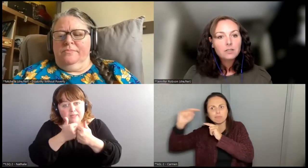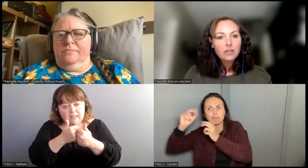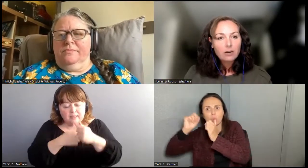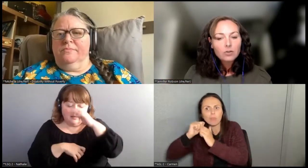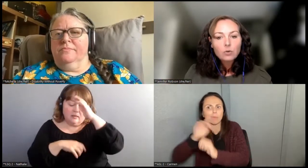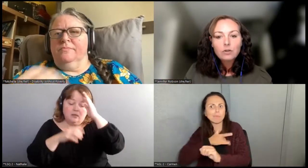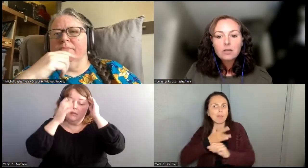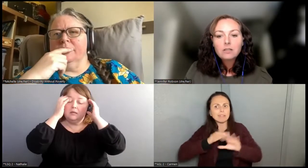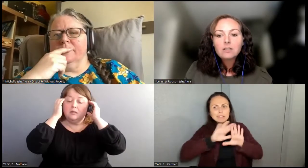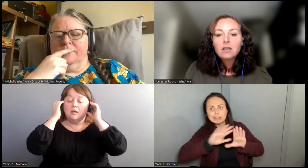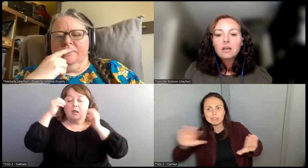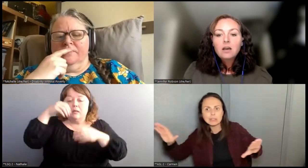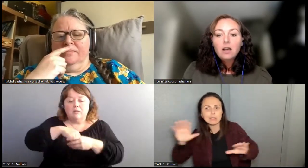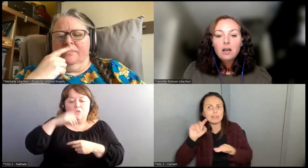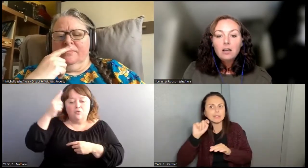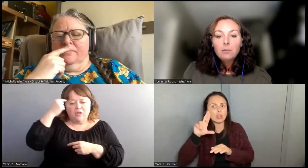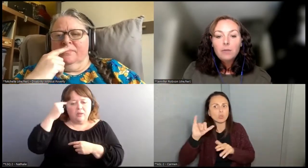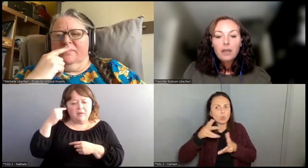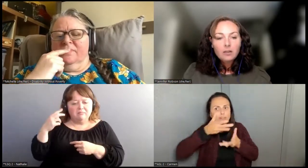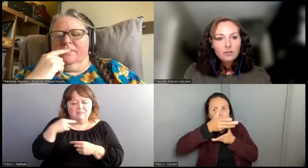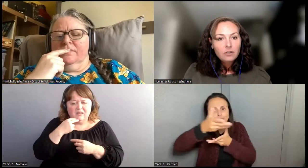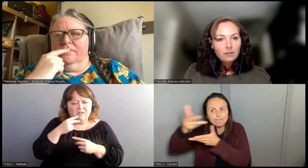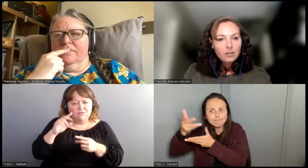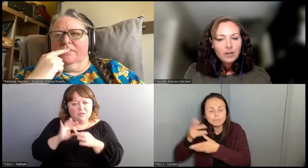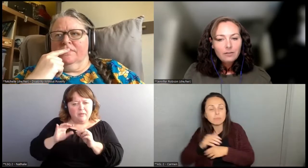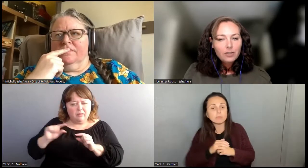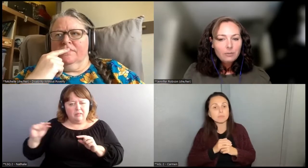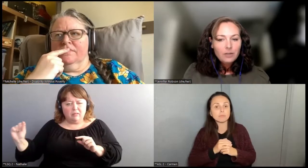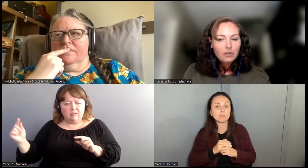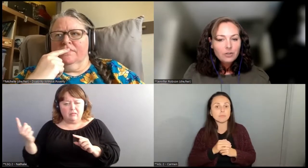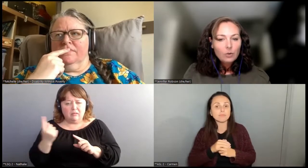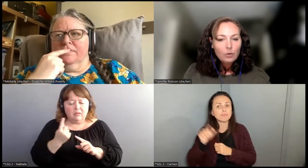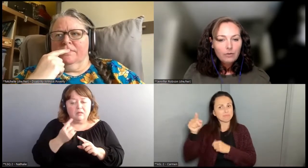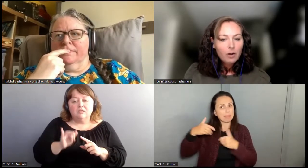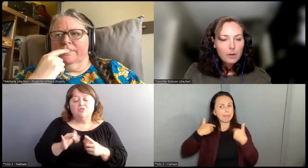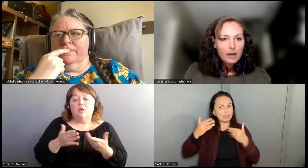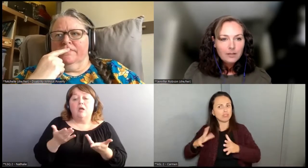PROVINCES AND TERRITORIES. AND SHE MENTIONED THIS GOAL OF HARMONIZING